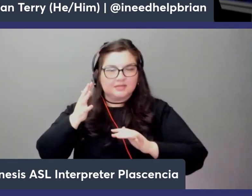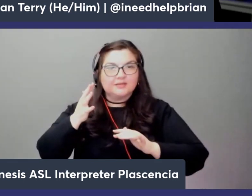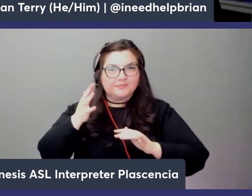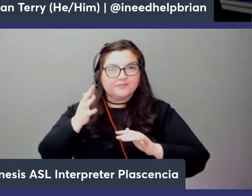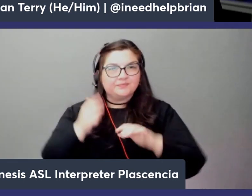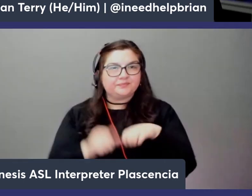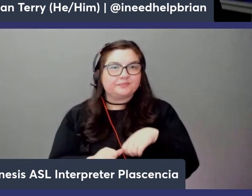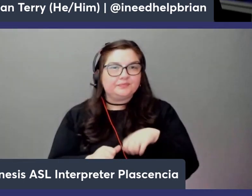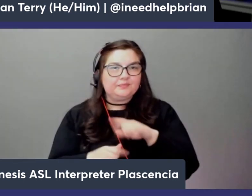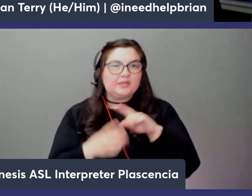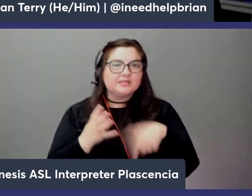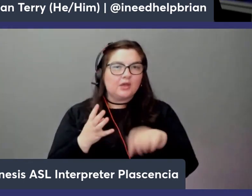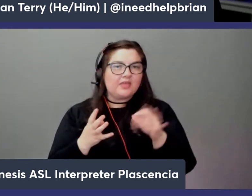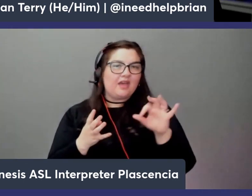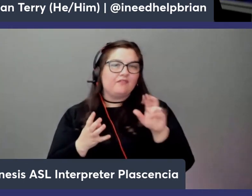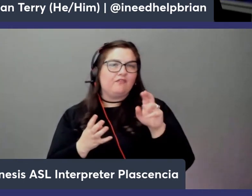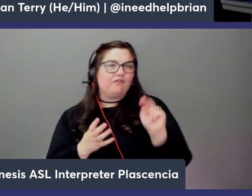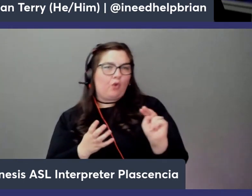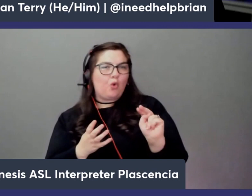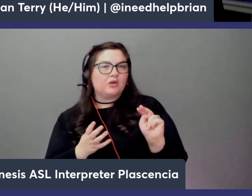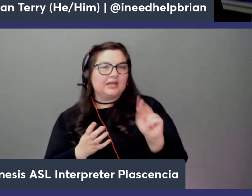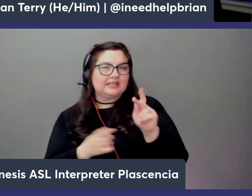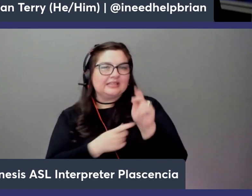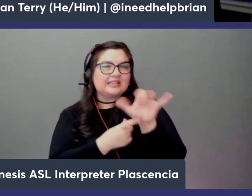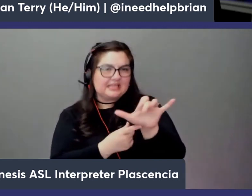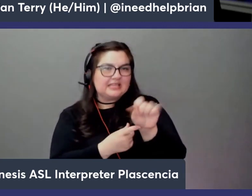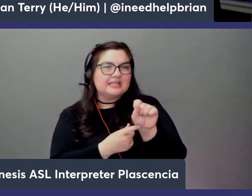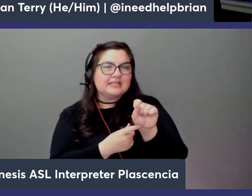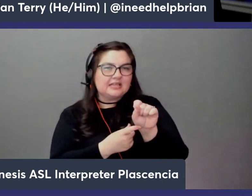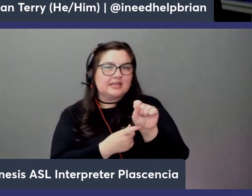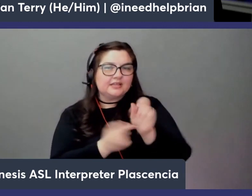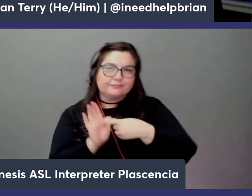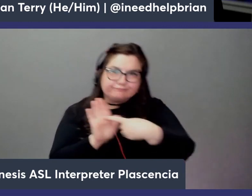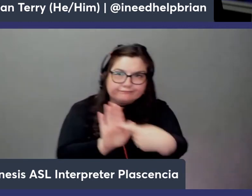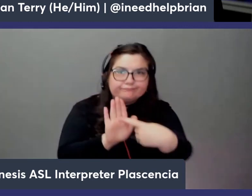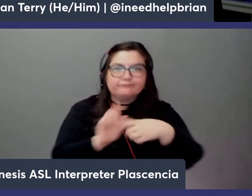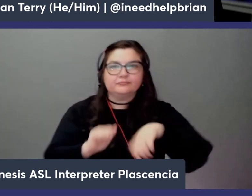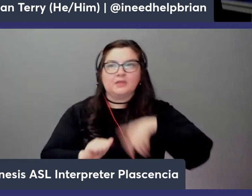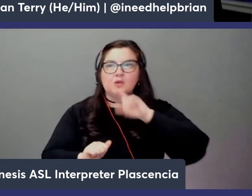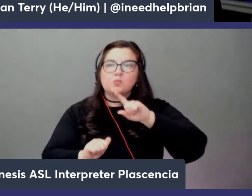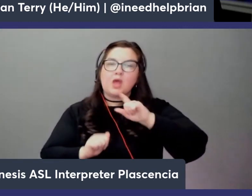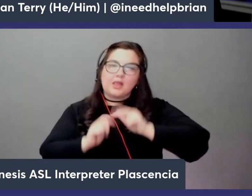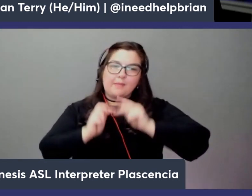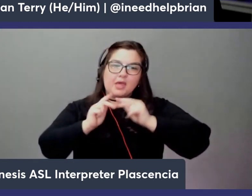Foreign keys represent that, and you're doing those joins which are building bigger and bigger tables